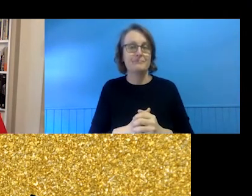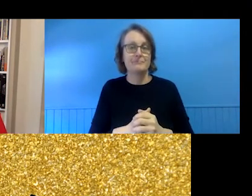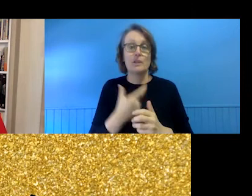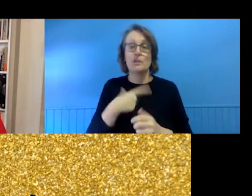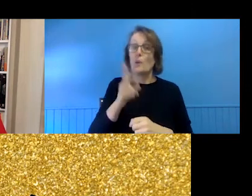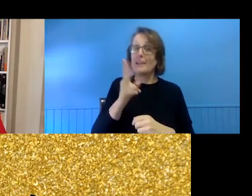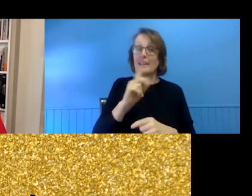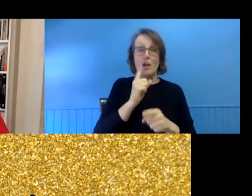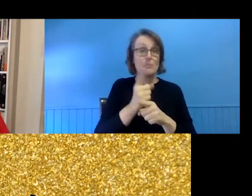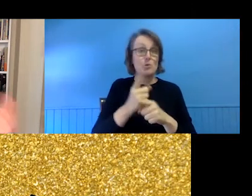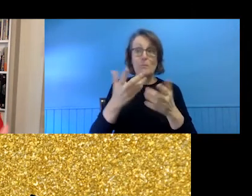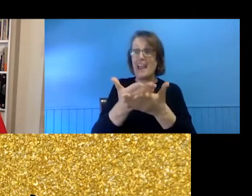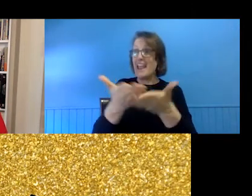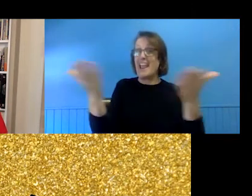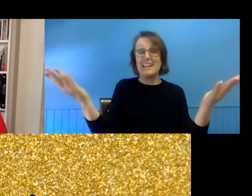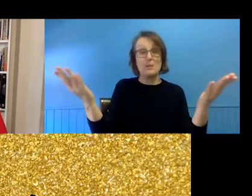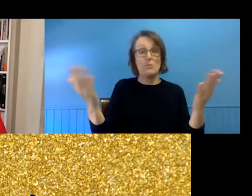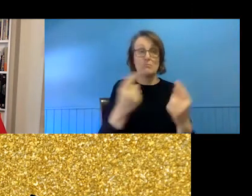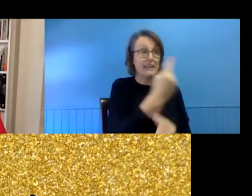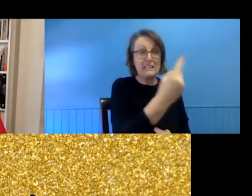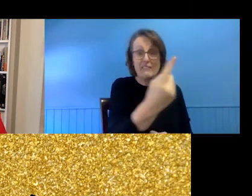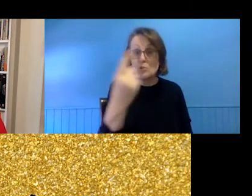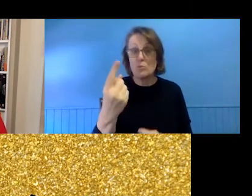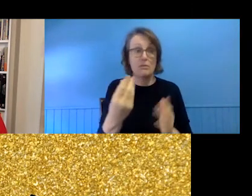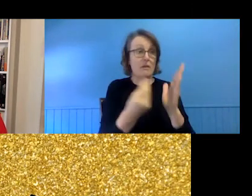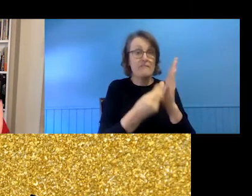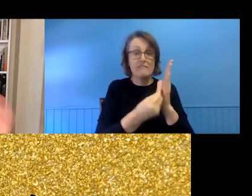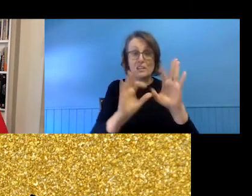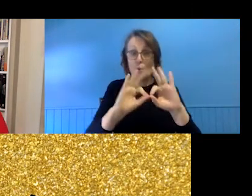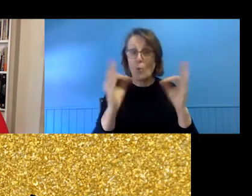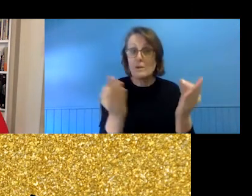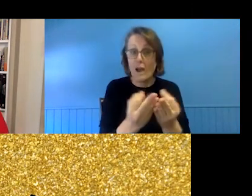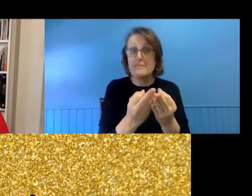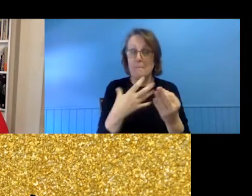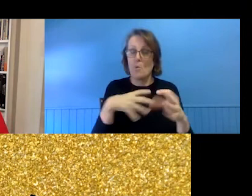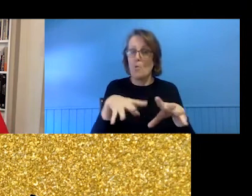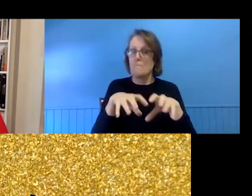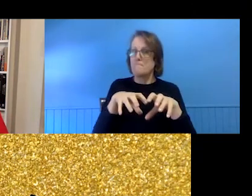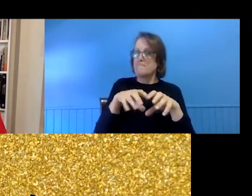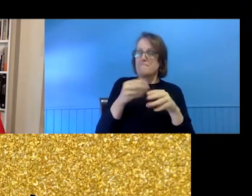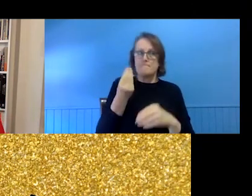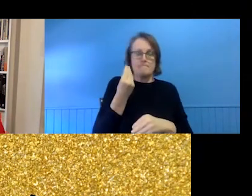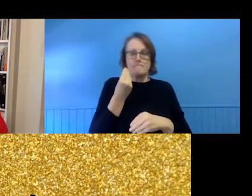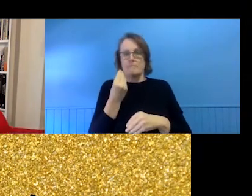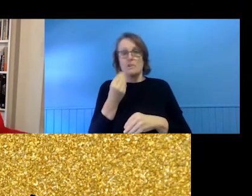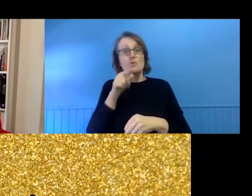that's from individuals to funding bodies. So having a strategy is